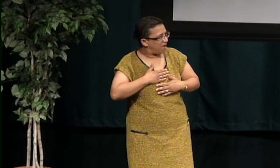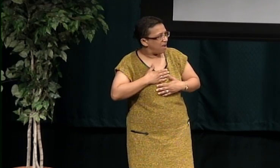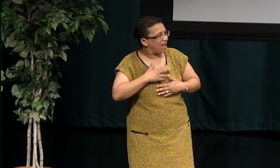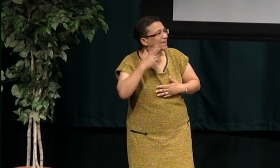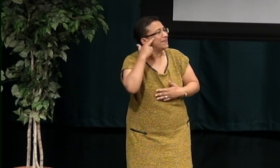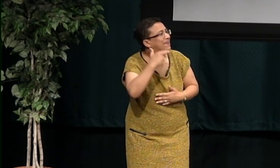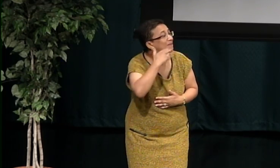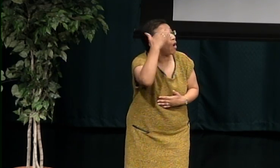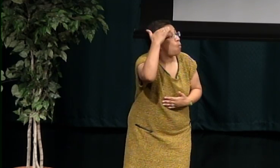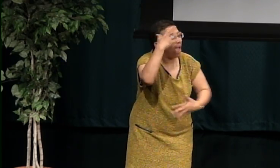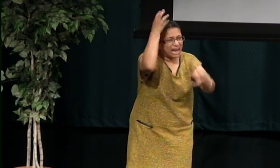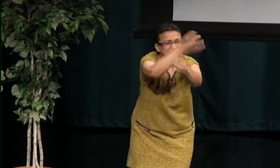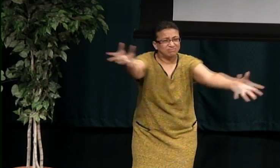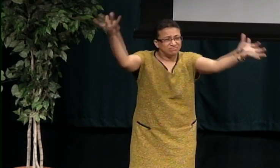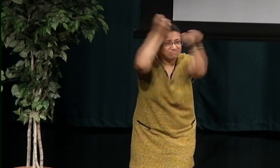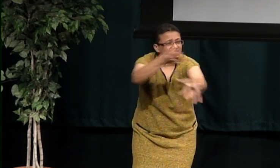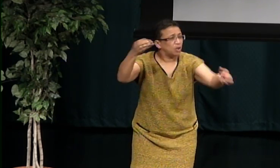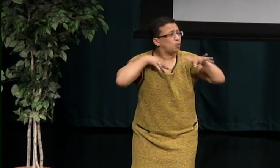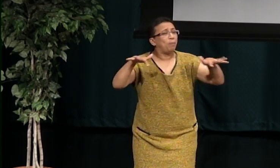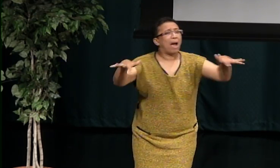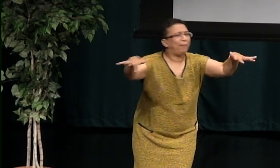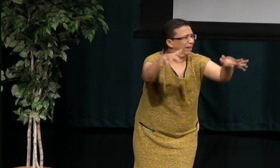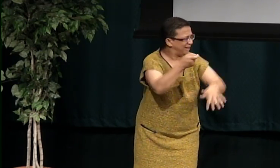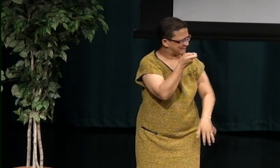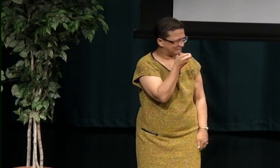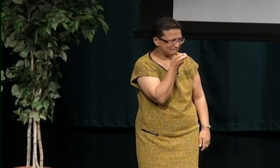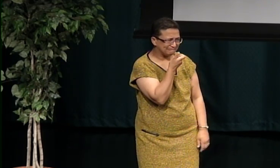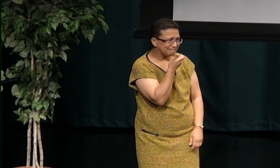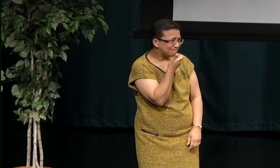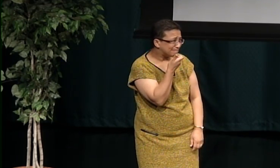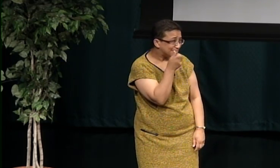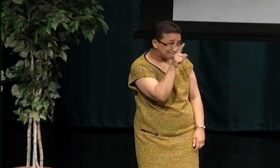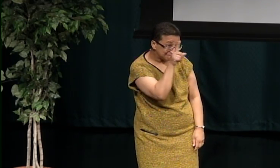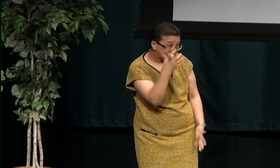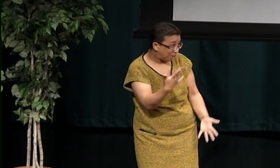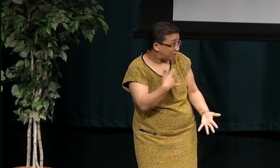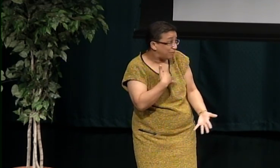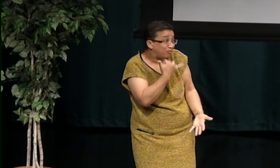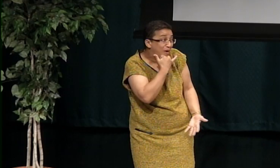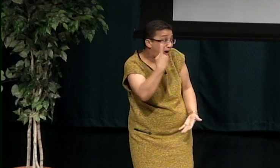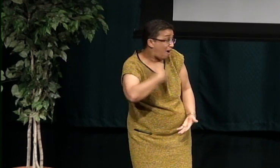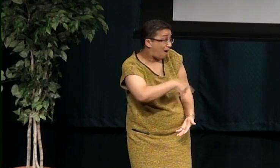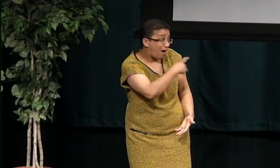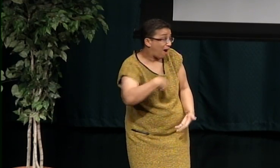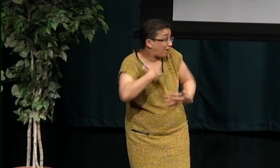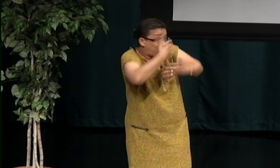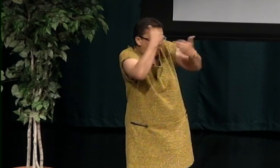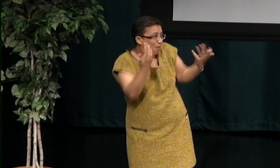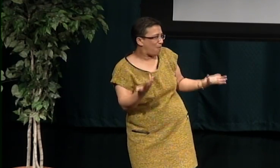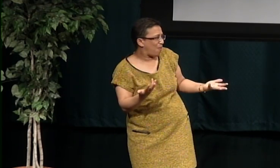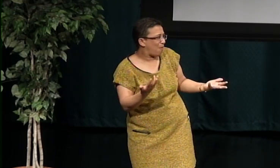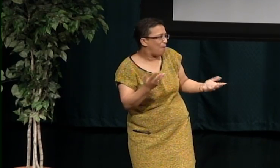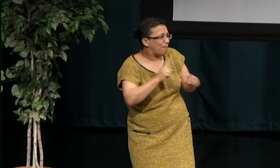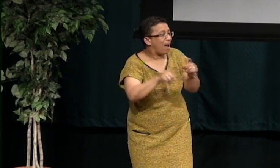that are taking place. Sessions around deaf awareness are very minimal. Maybe I'm wrong.